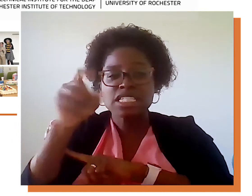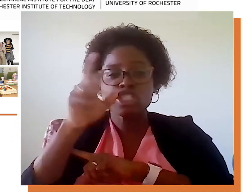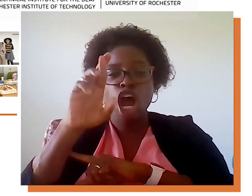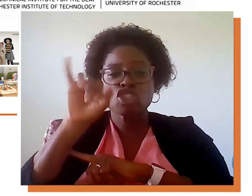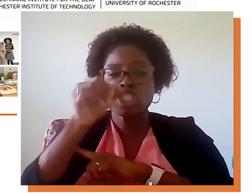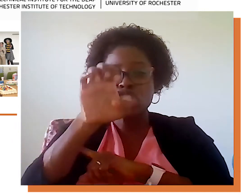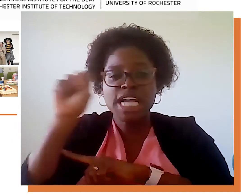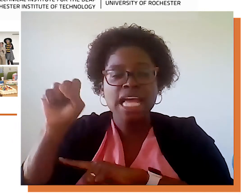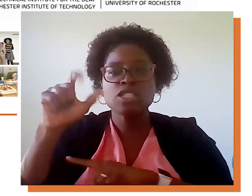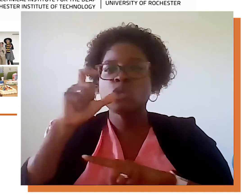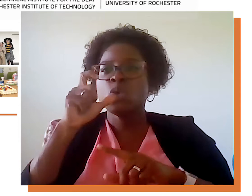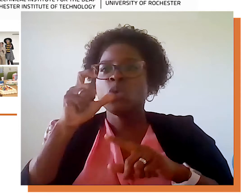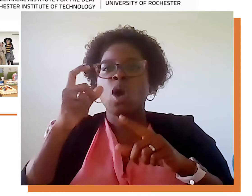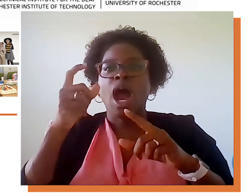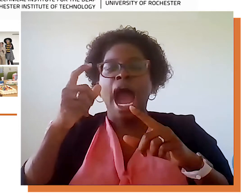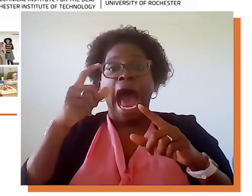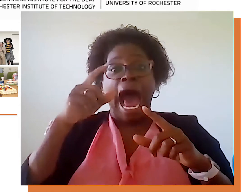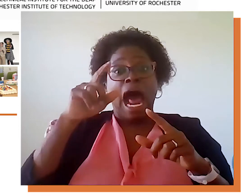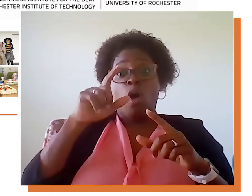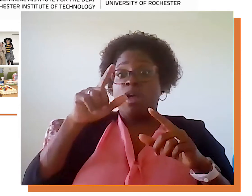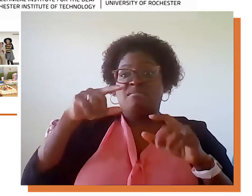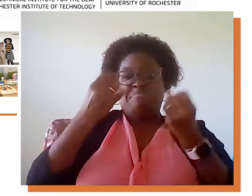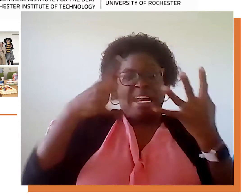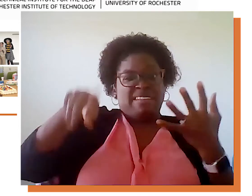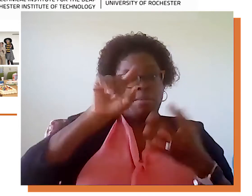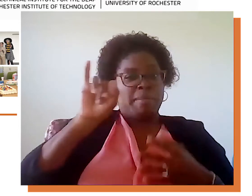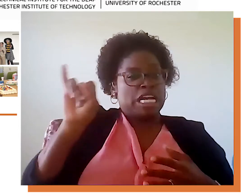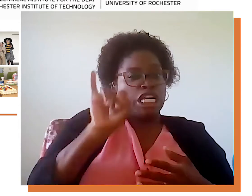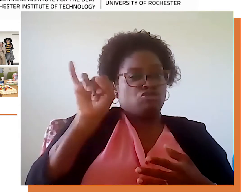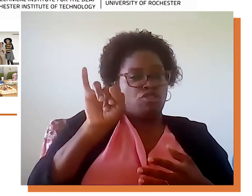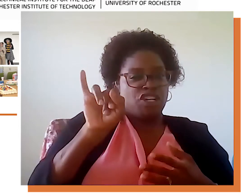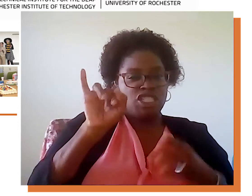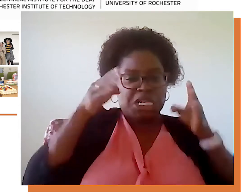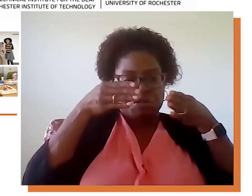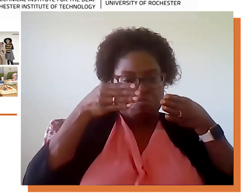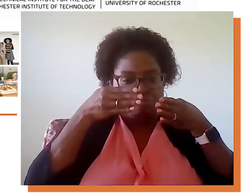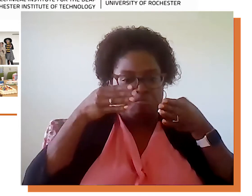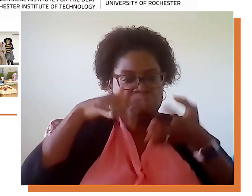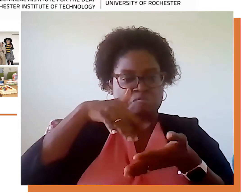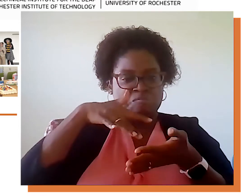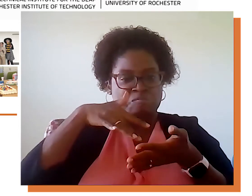Dr. Jess is there. And many of you...